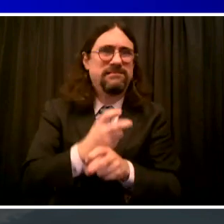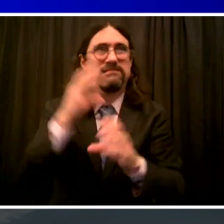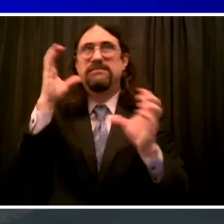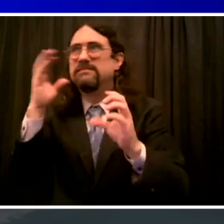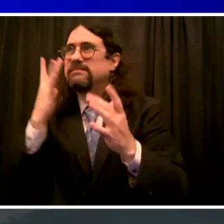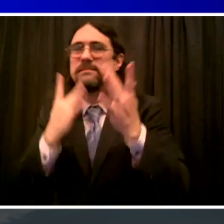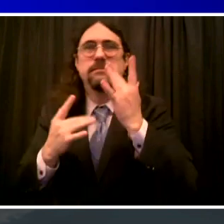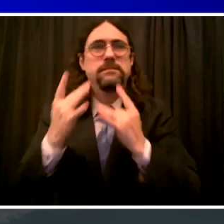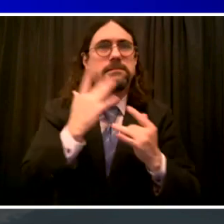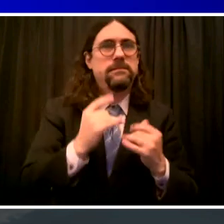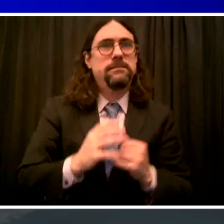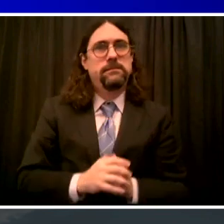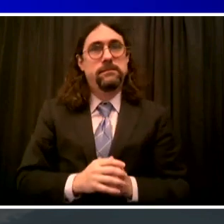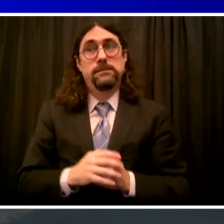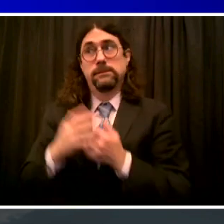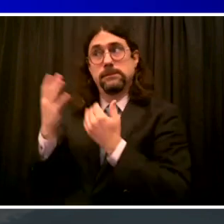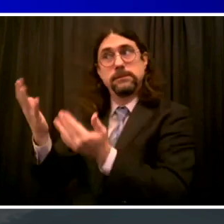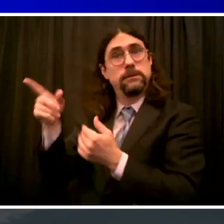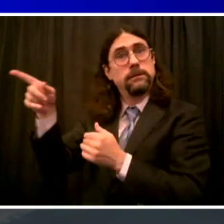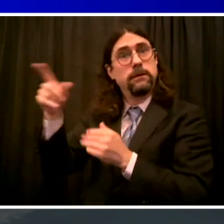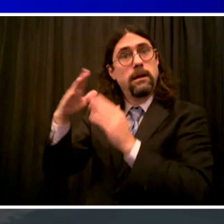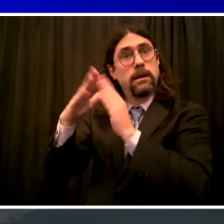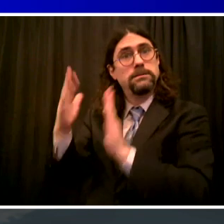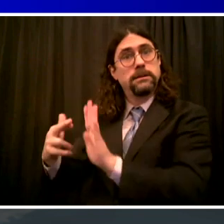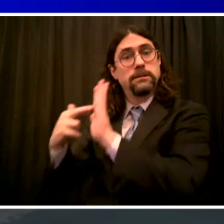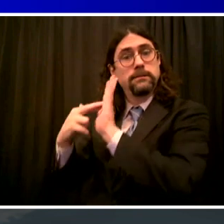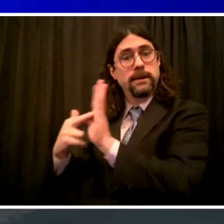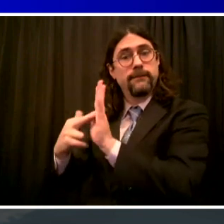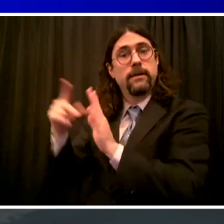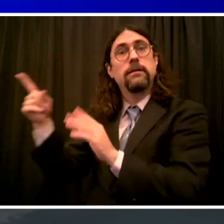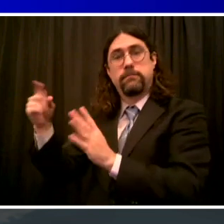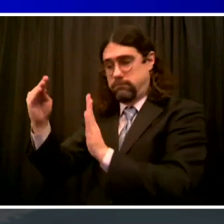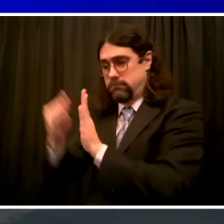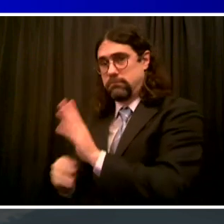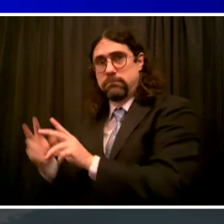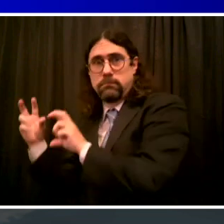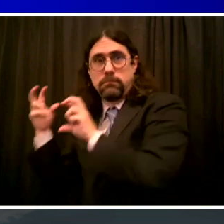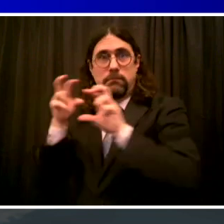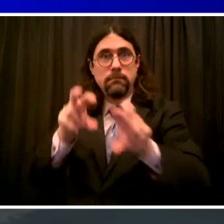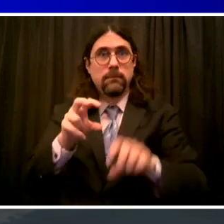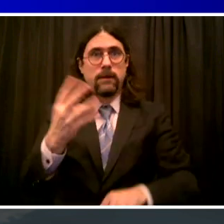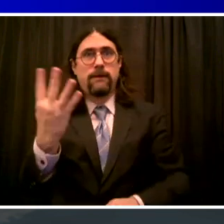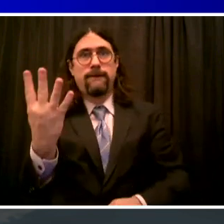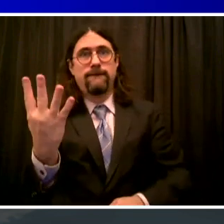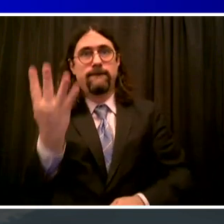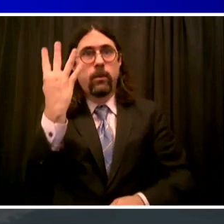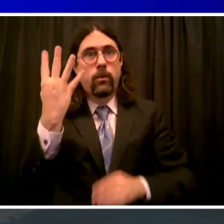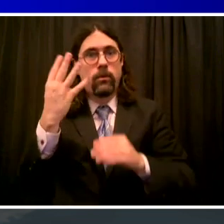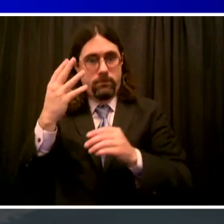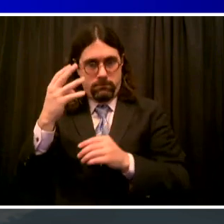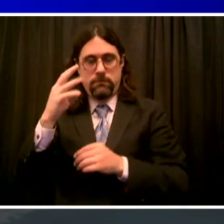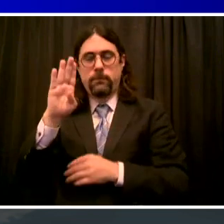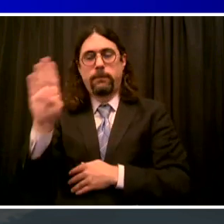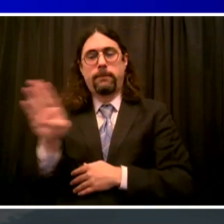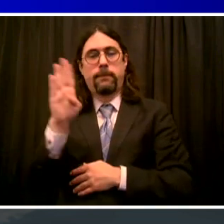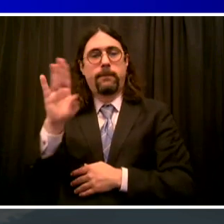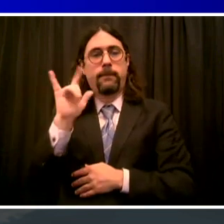BECOMES EVEN MORE TERU INTHE MISTD OF A FINANCIAL AND ECONOMIC CRISIS. THIS LEGISLATION WOULD ADD $4 BILLION